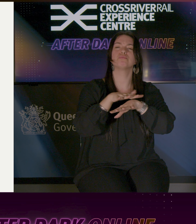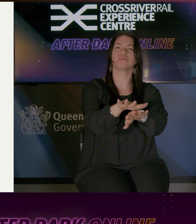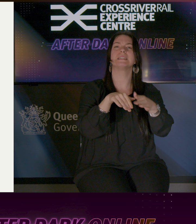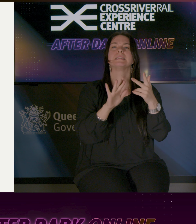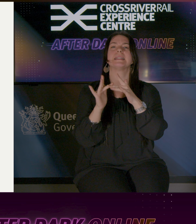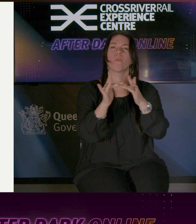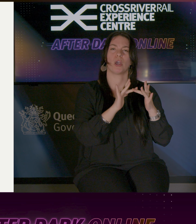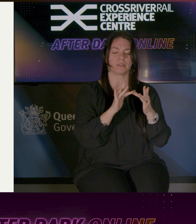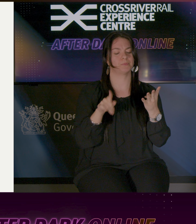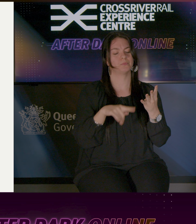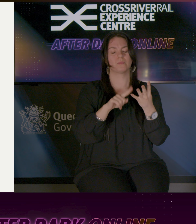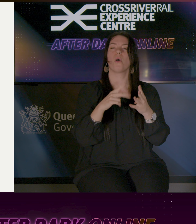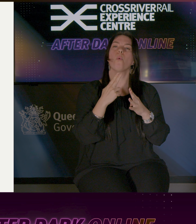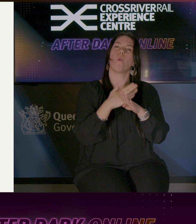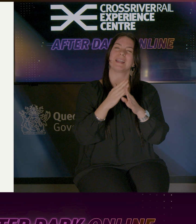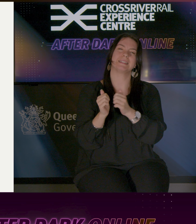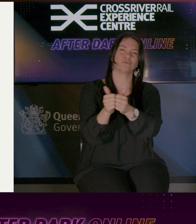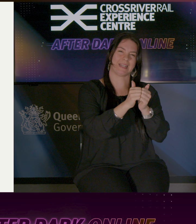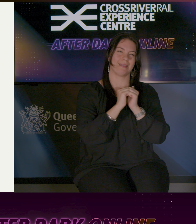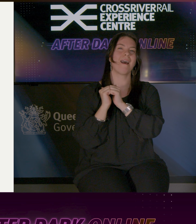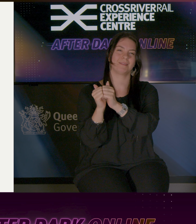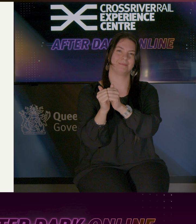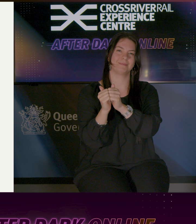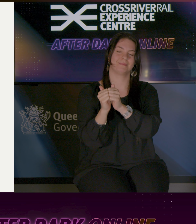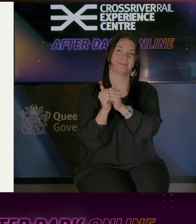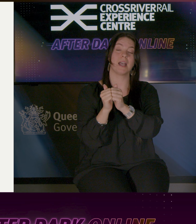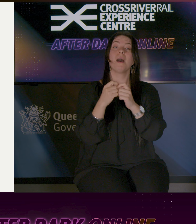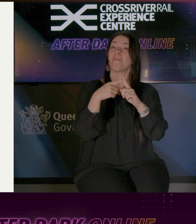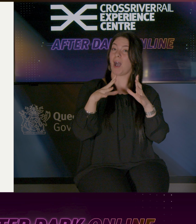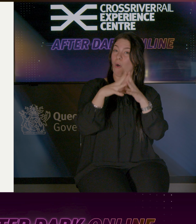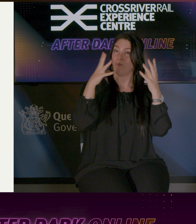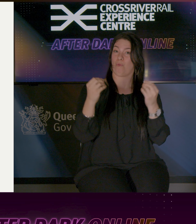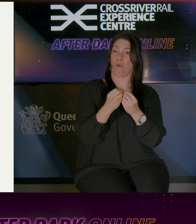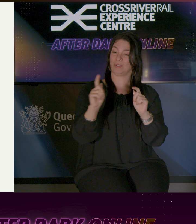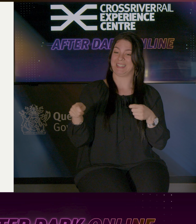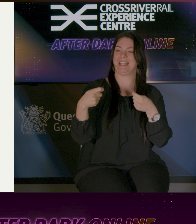and we're working together collaboratively overall delivering infrastructure everybody can use